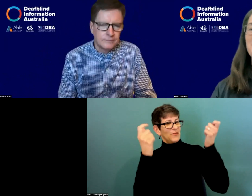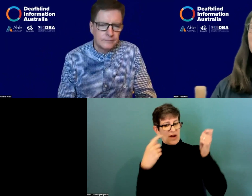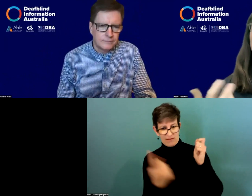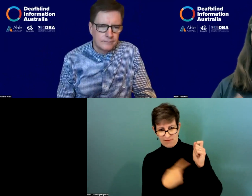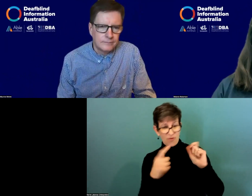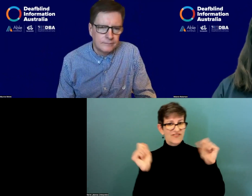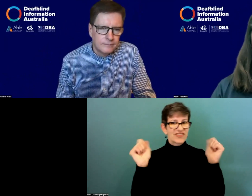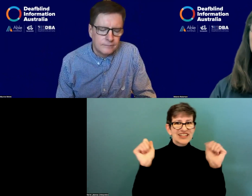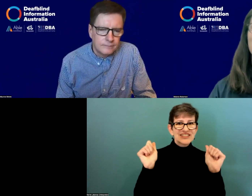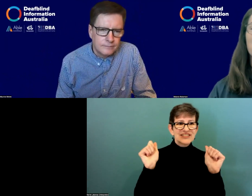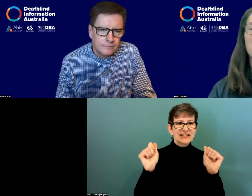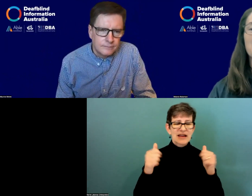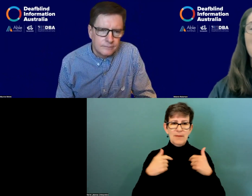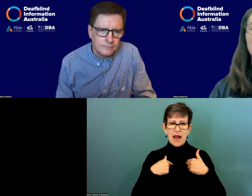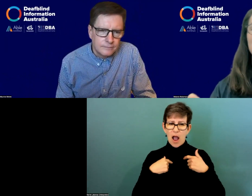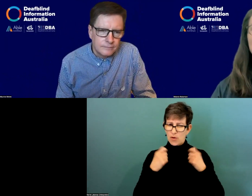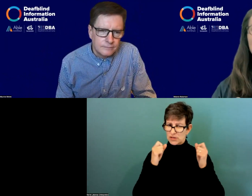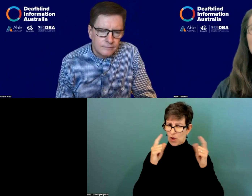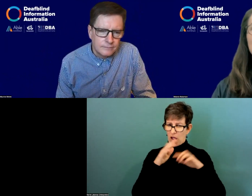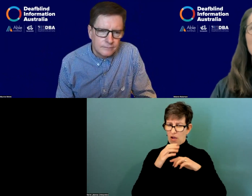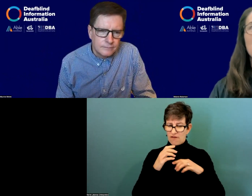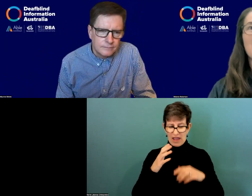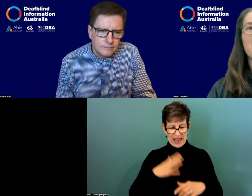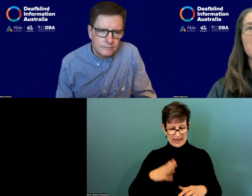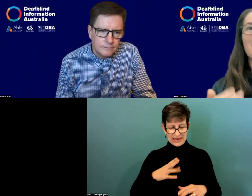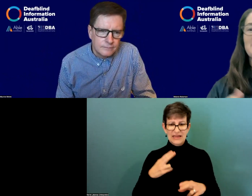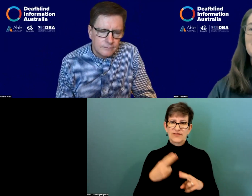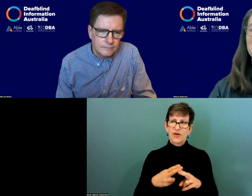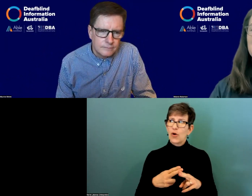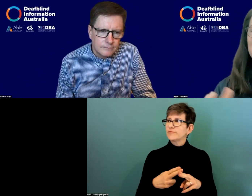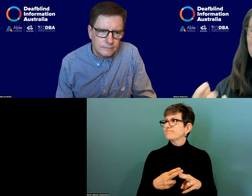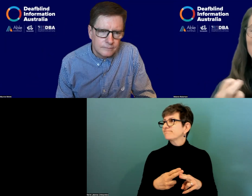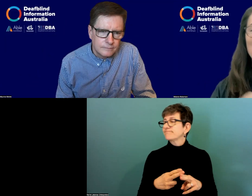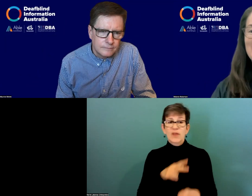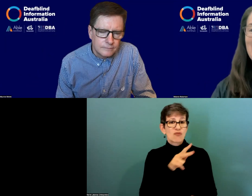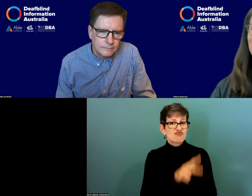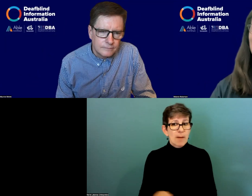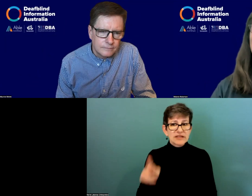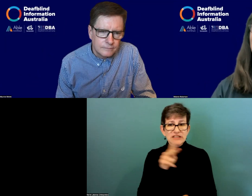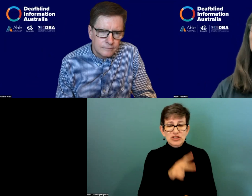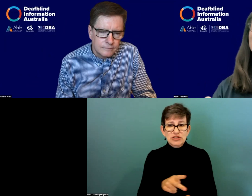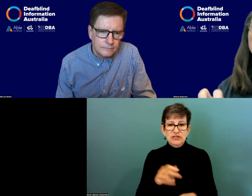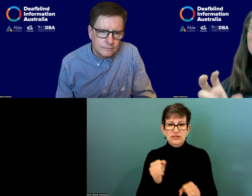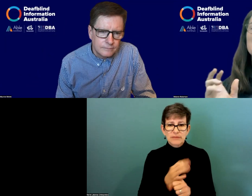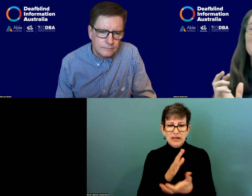I was aware of this need for, I guess, repetition to consolidate the learning.